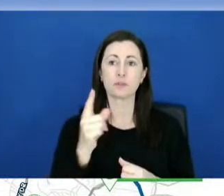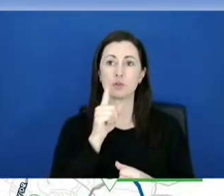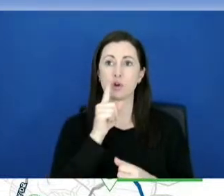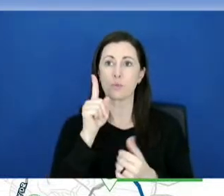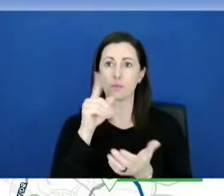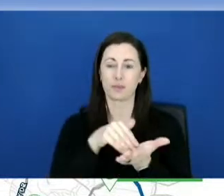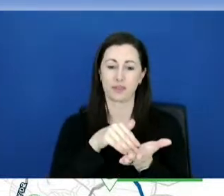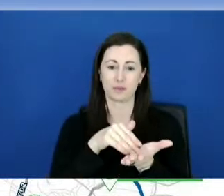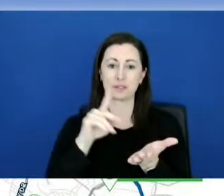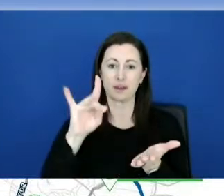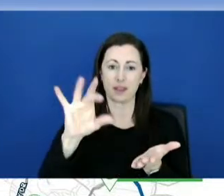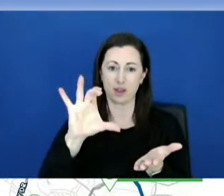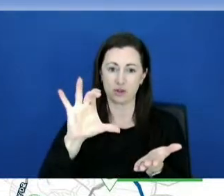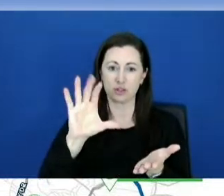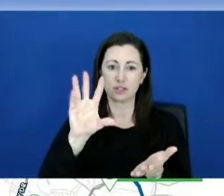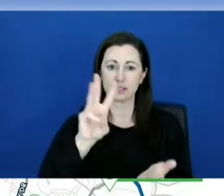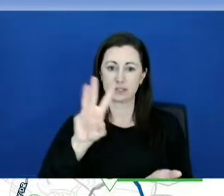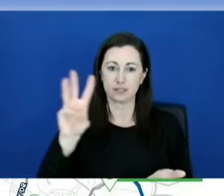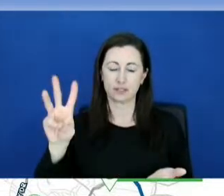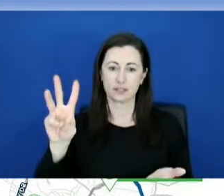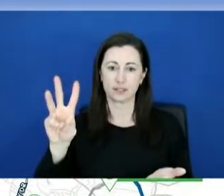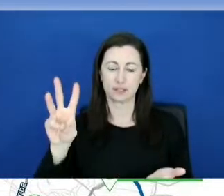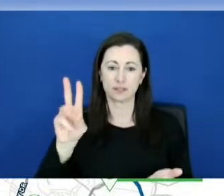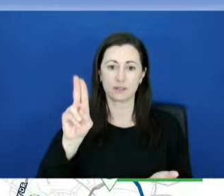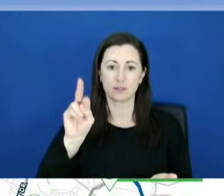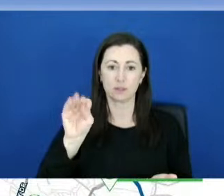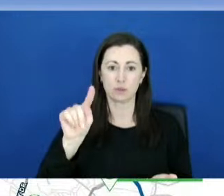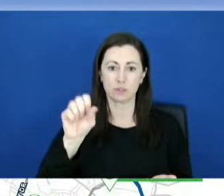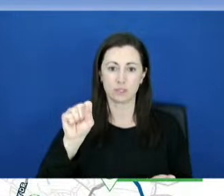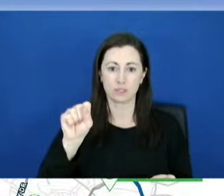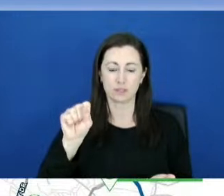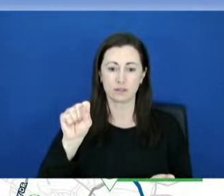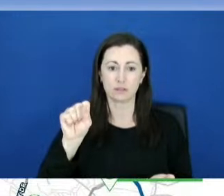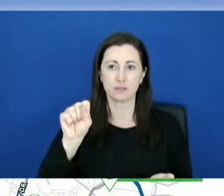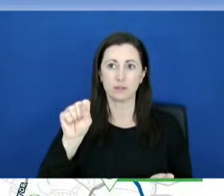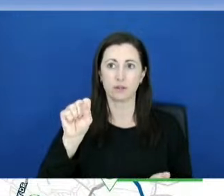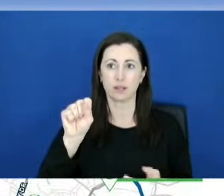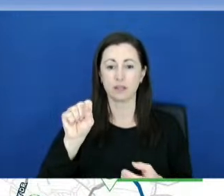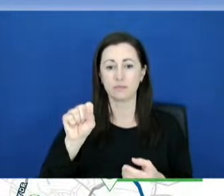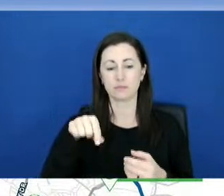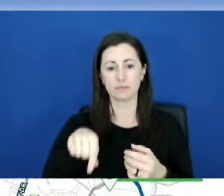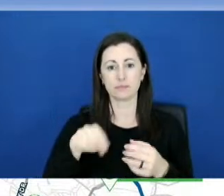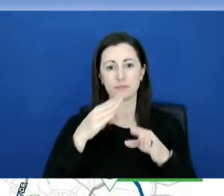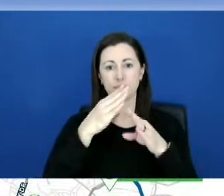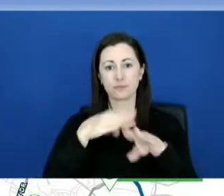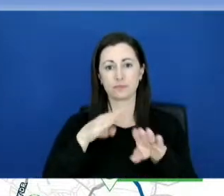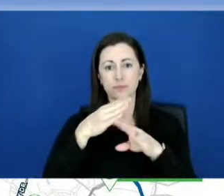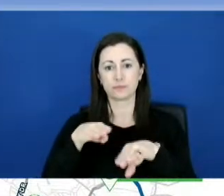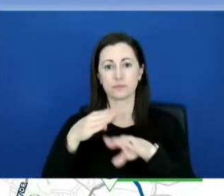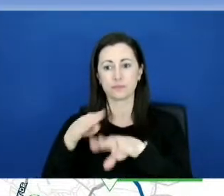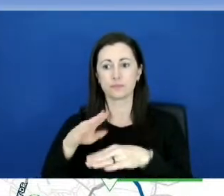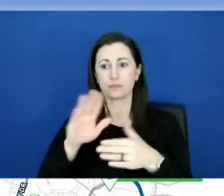THAT ARE HERE.